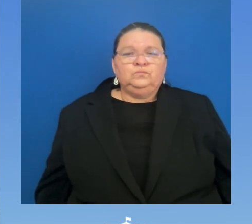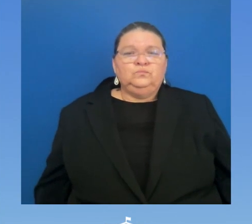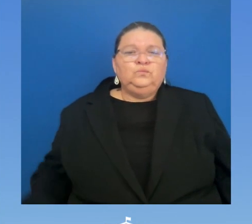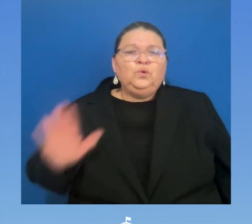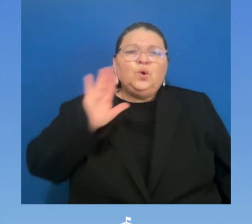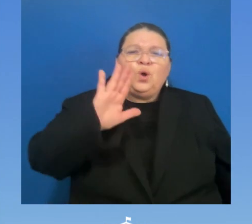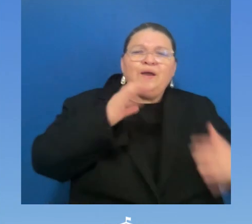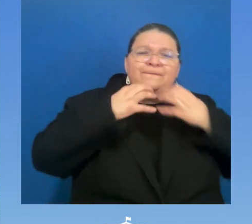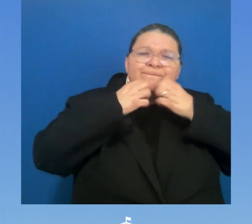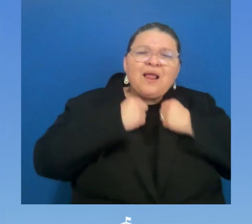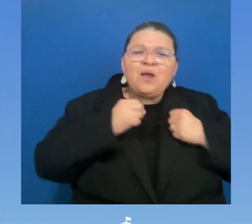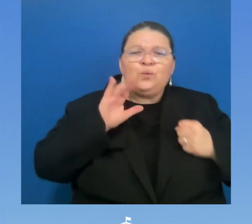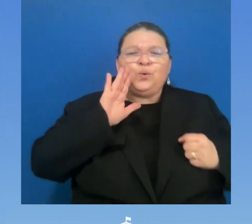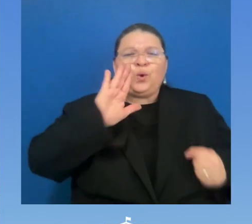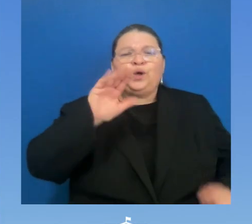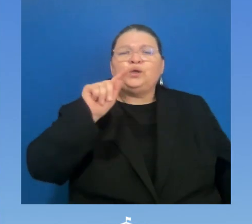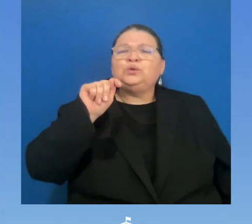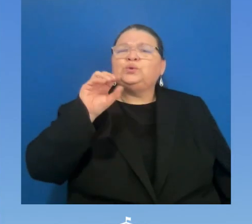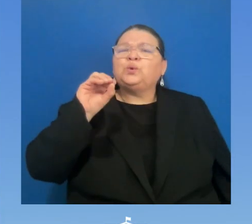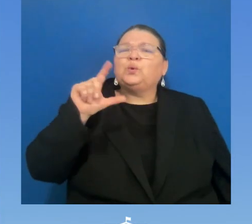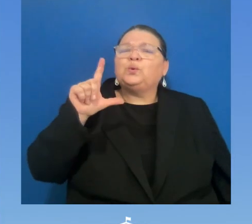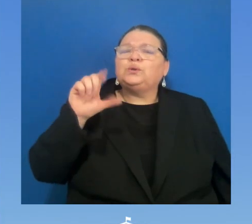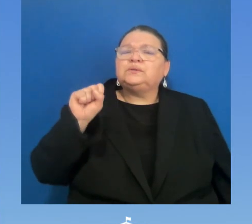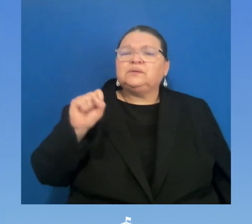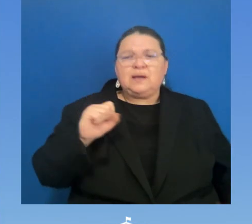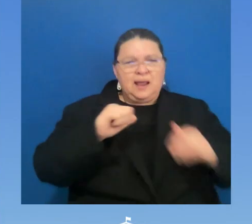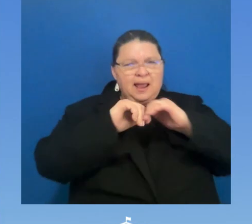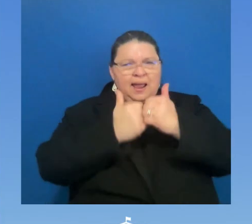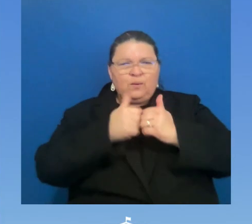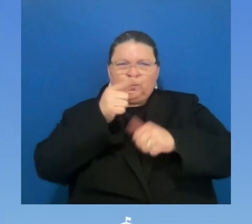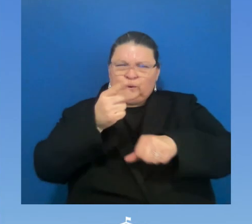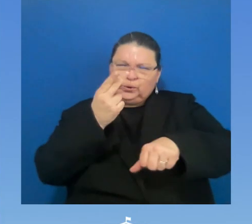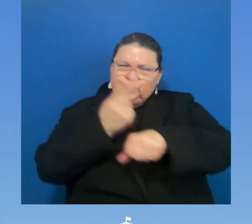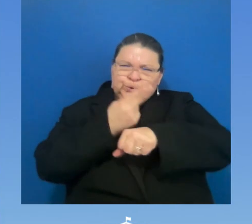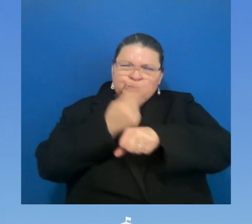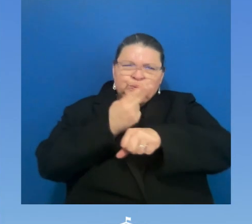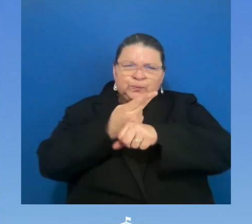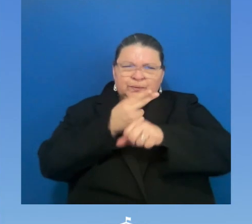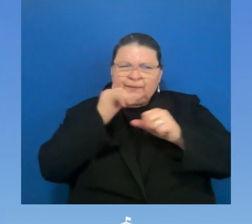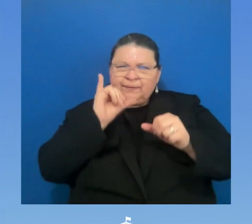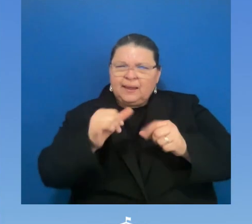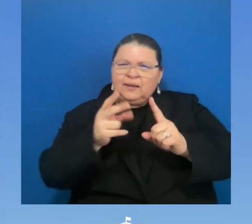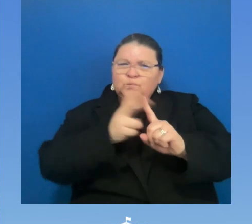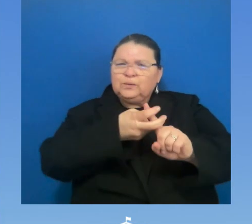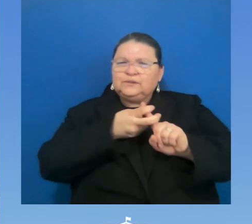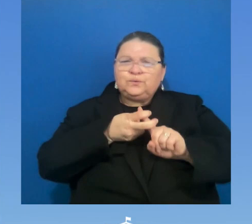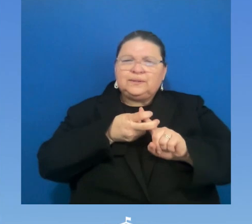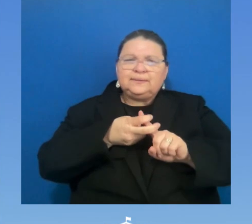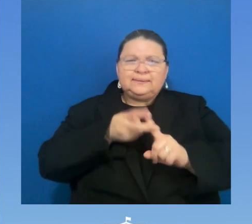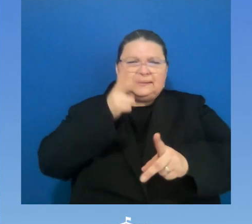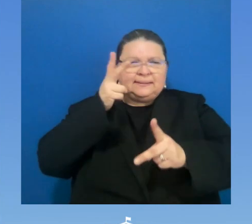as a recruitment and retention tool. What you hear from the workforce around what is important with respect to equality